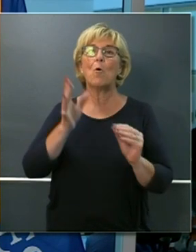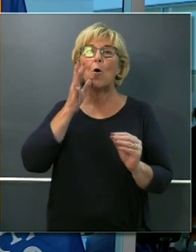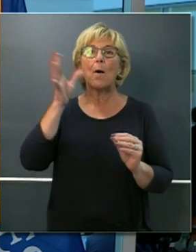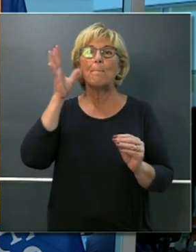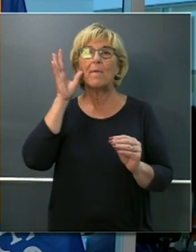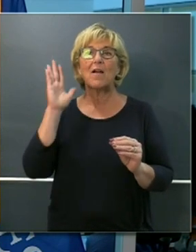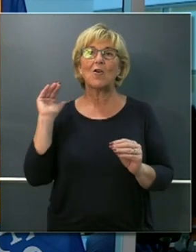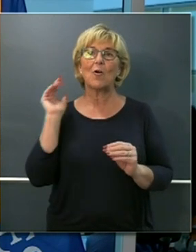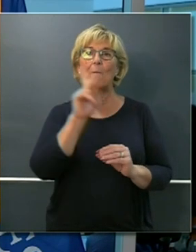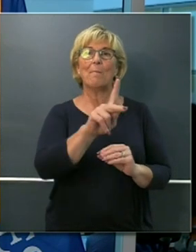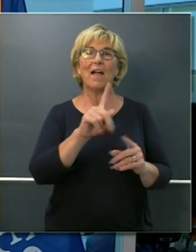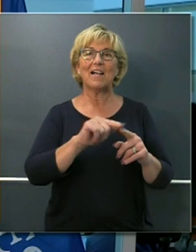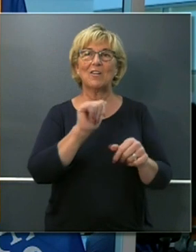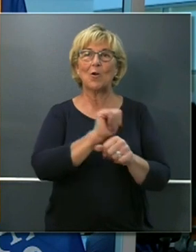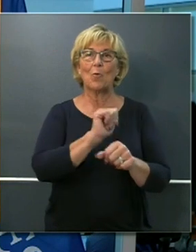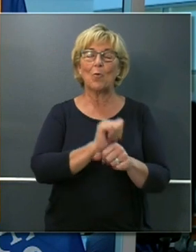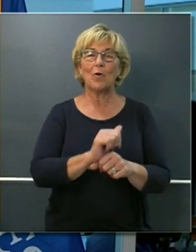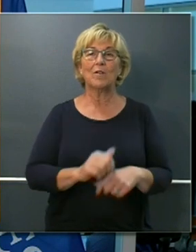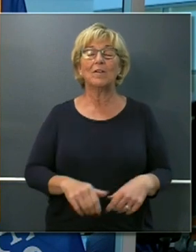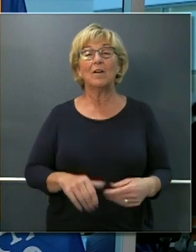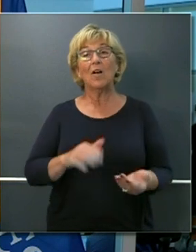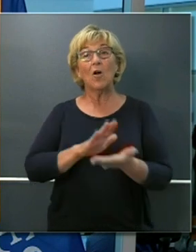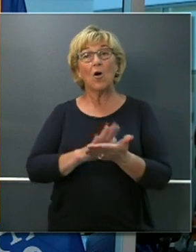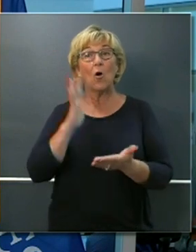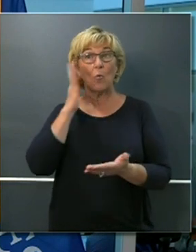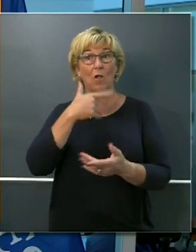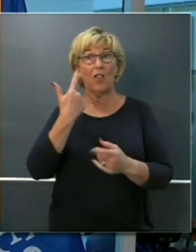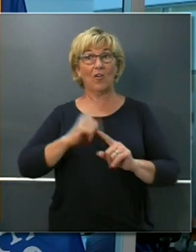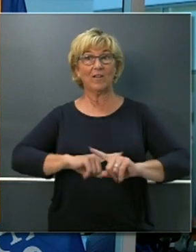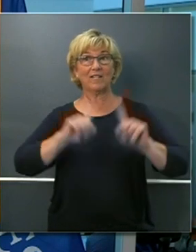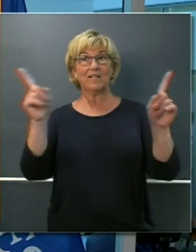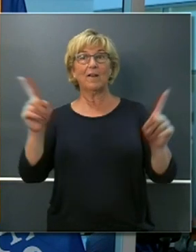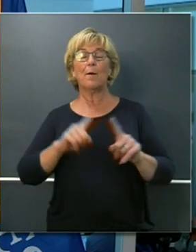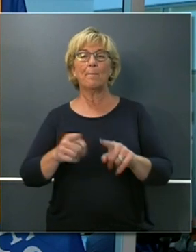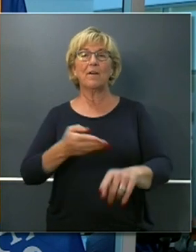SCHEDULES MAKING SURE THAT CHILDCARE IS AVAILABLE MAKING IT